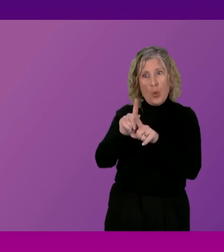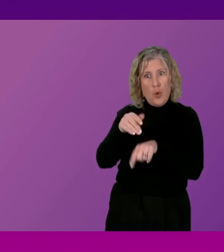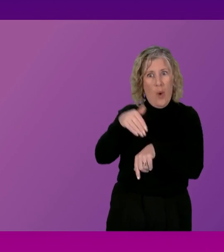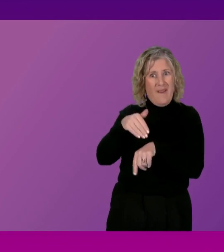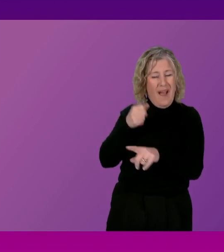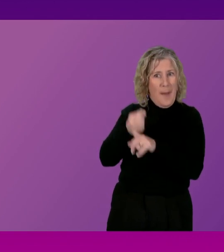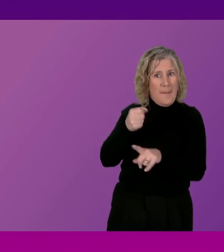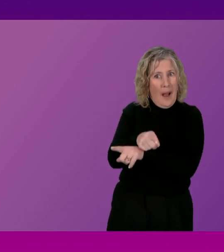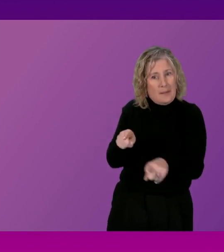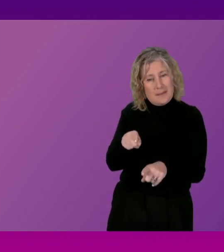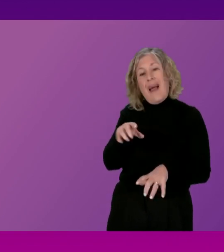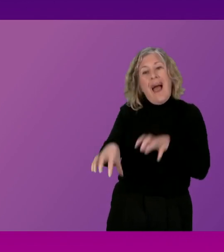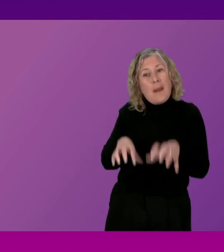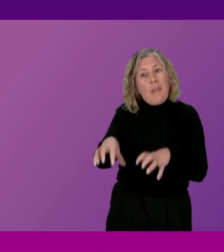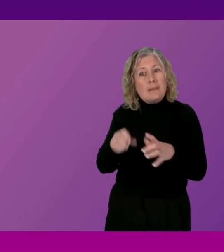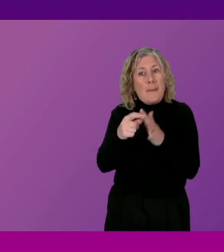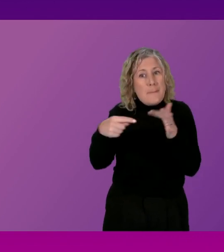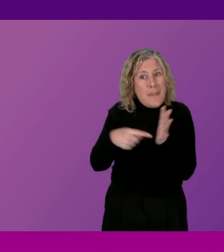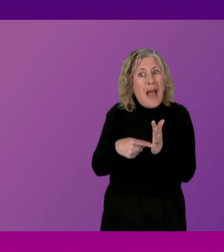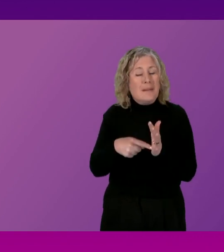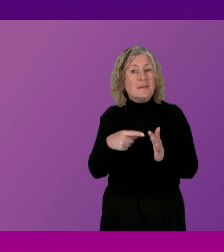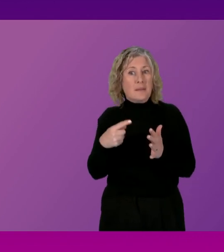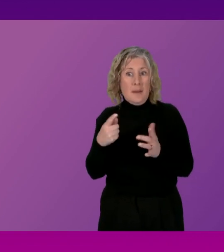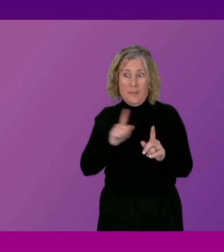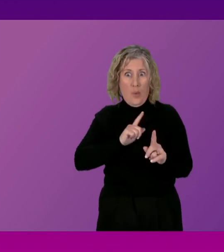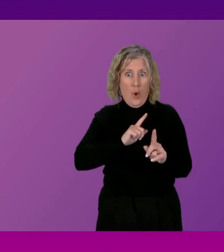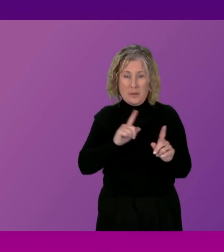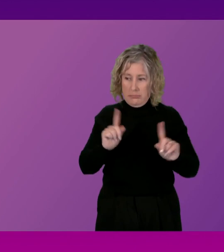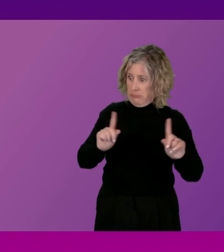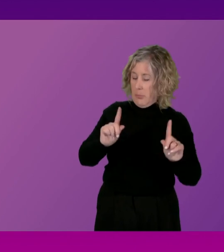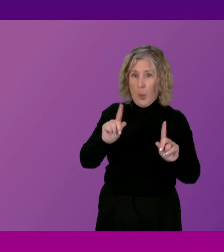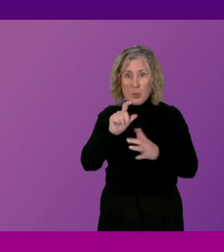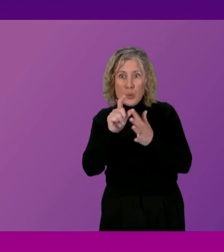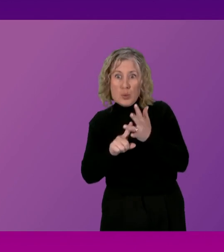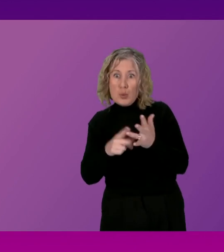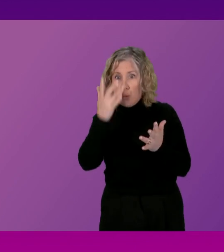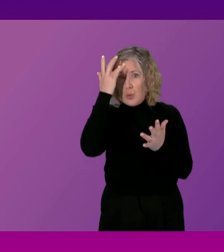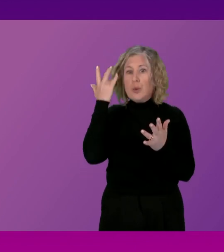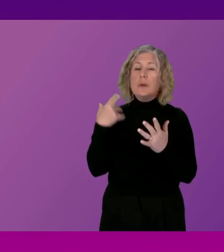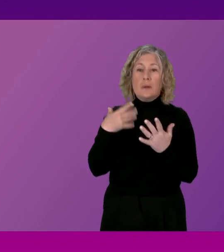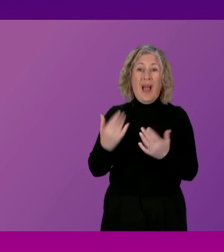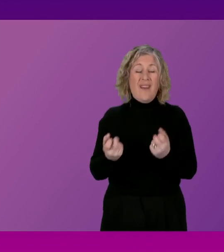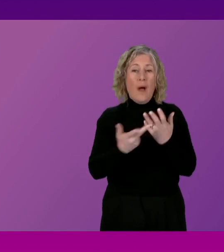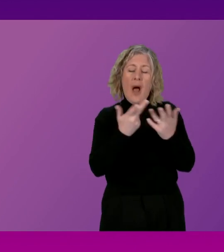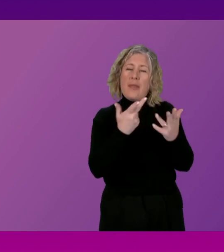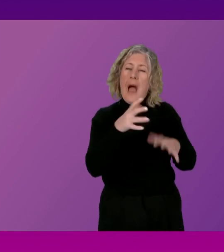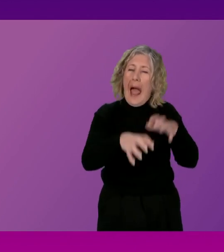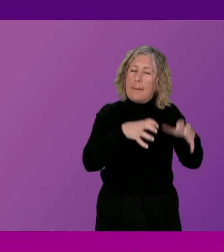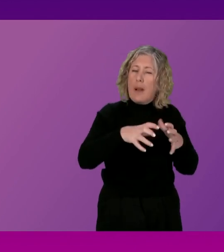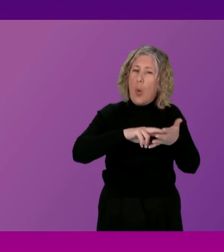to keep them safe, too, and that, if in doubt about what to do, people should follow the advice of animal organisations, including NFU Scotland?